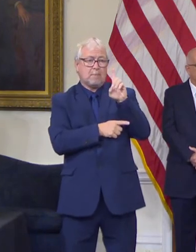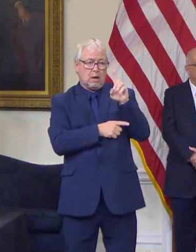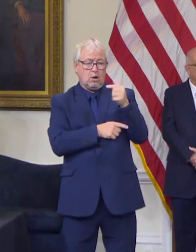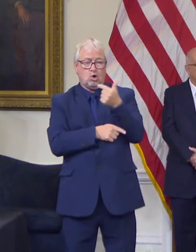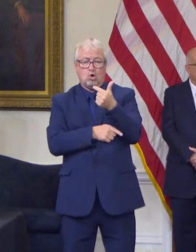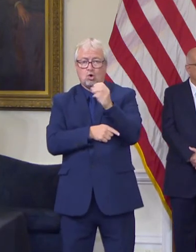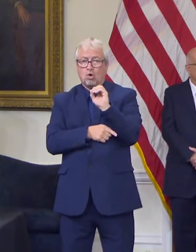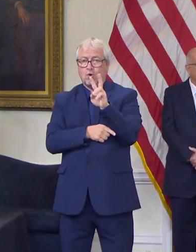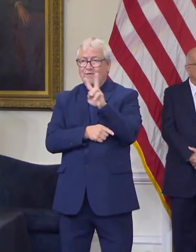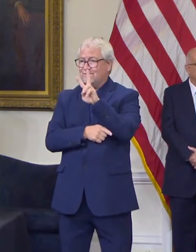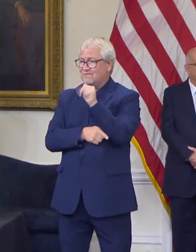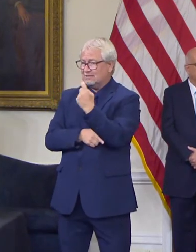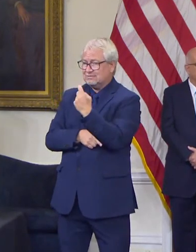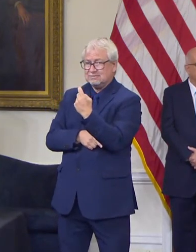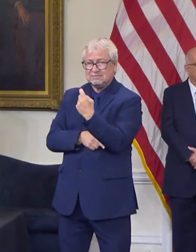center at